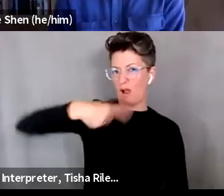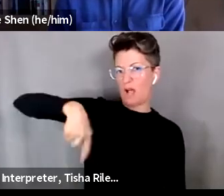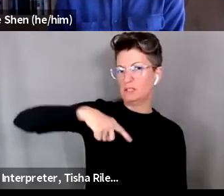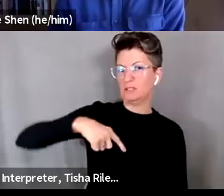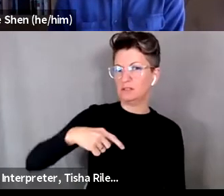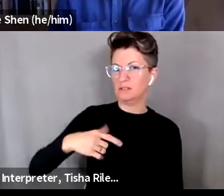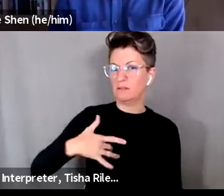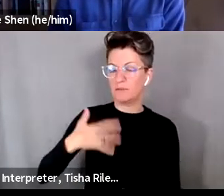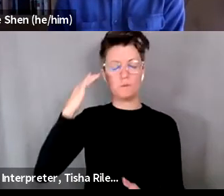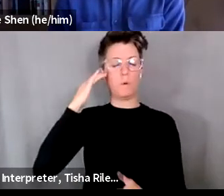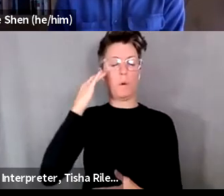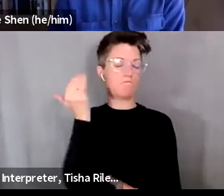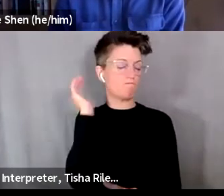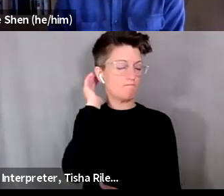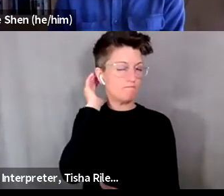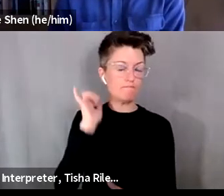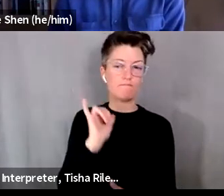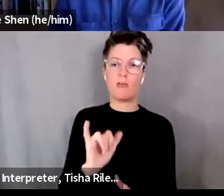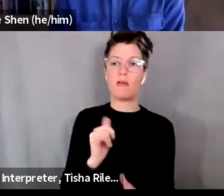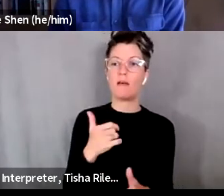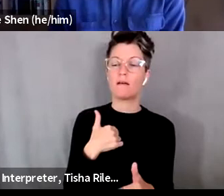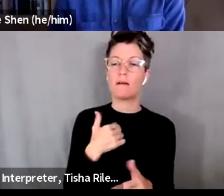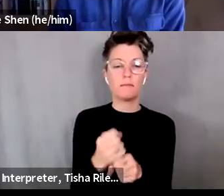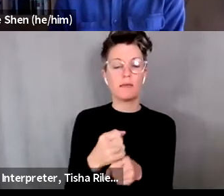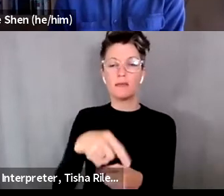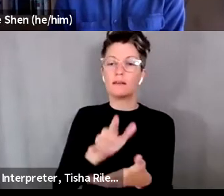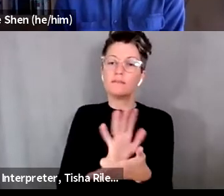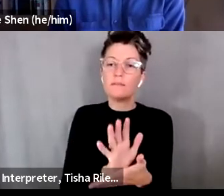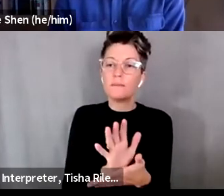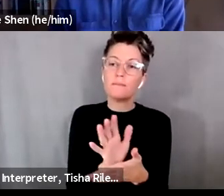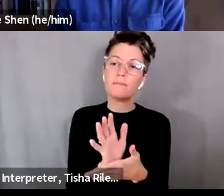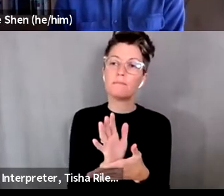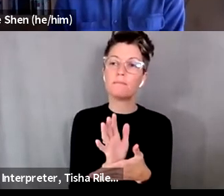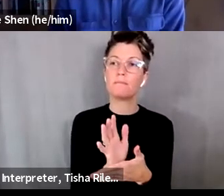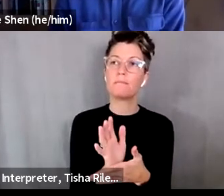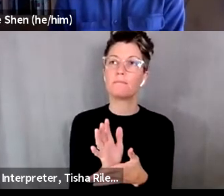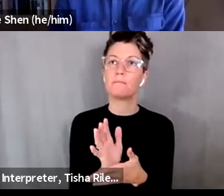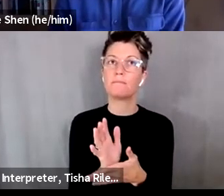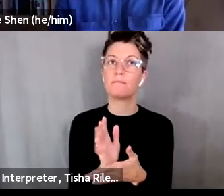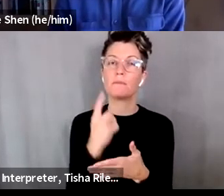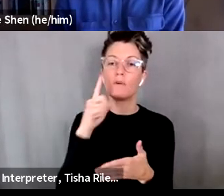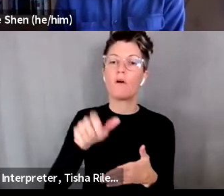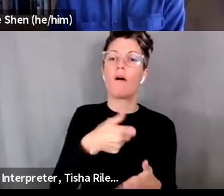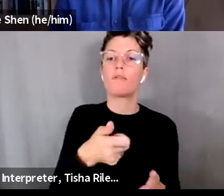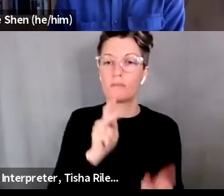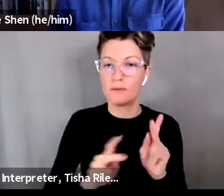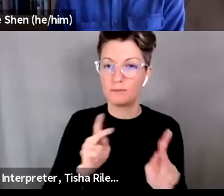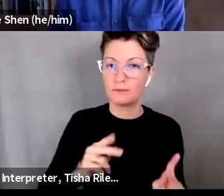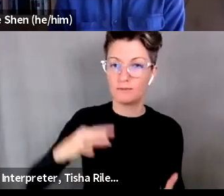that notion of I'm making this film because other people will benefit from seeing it